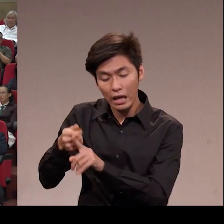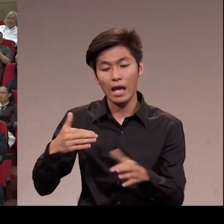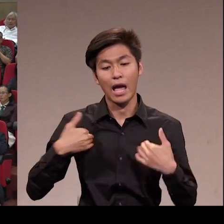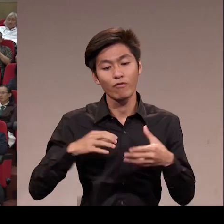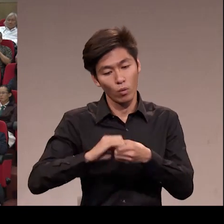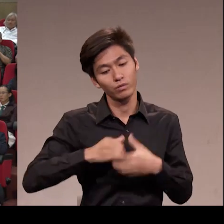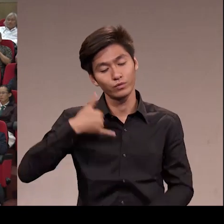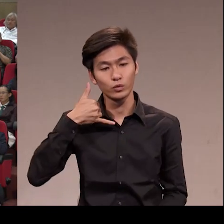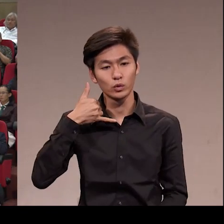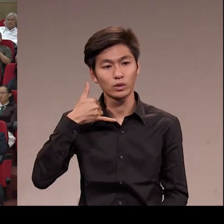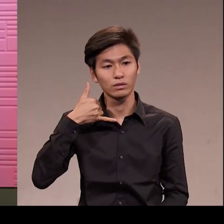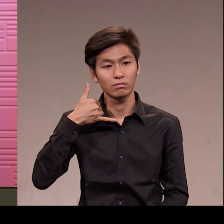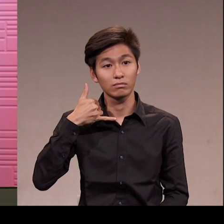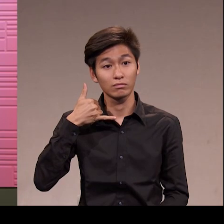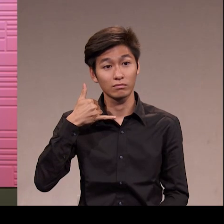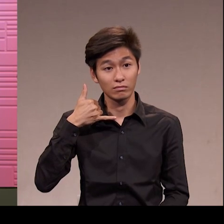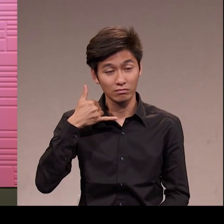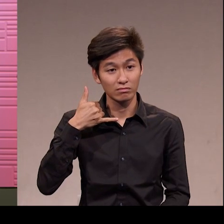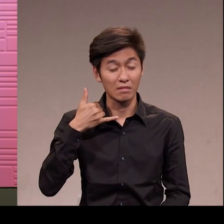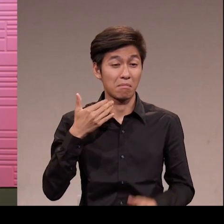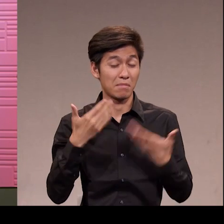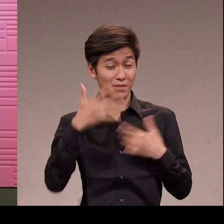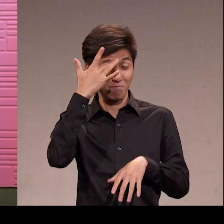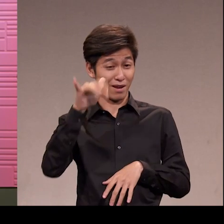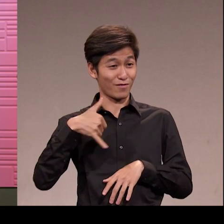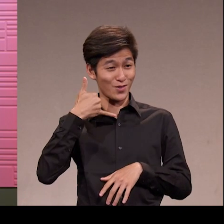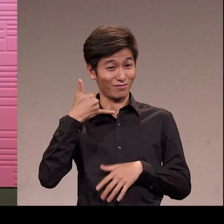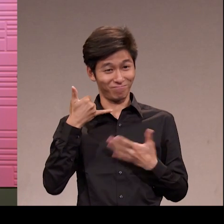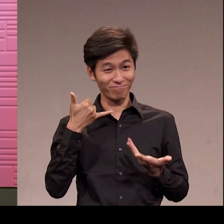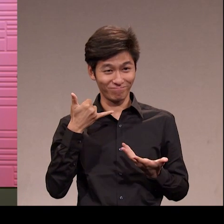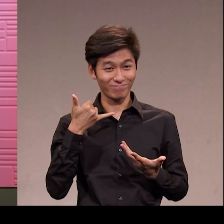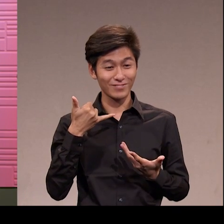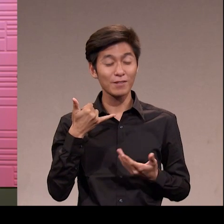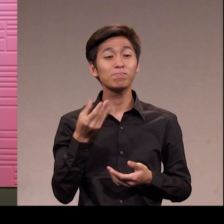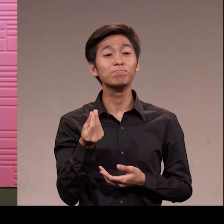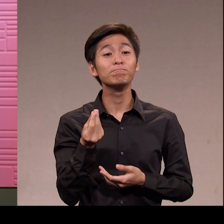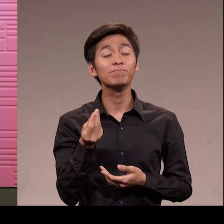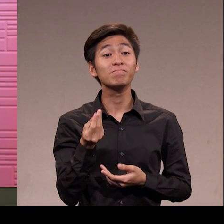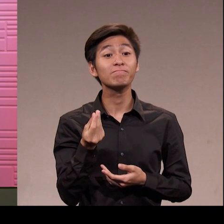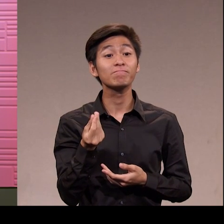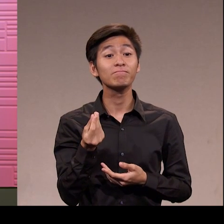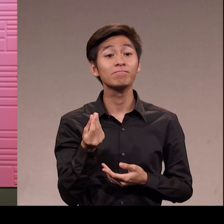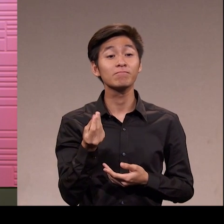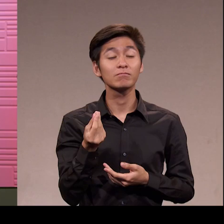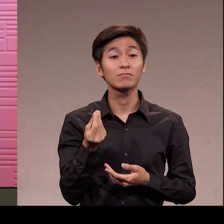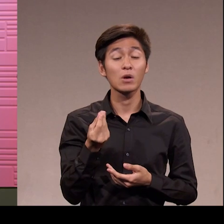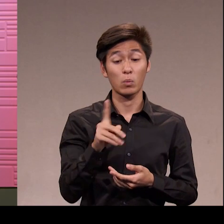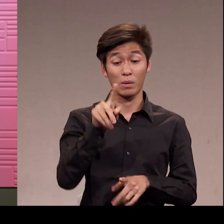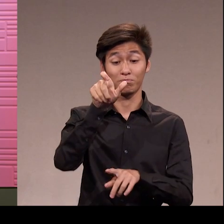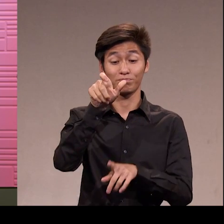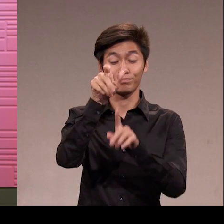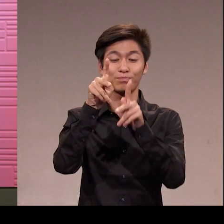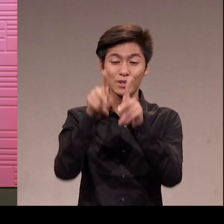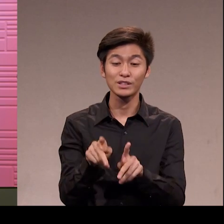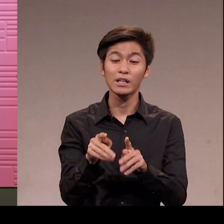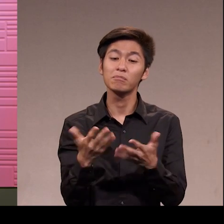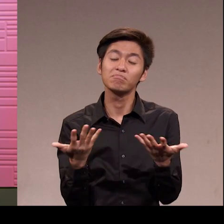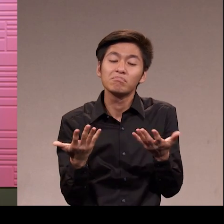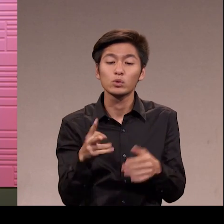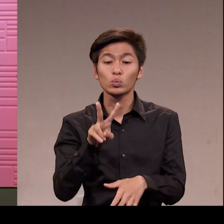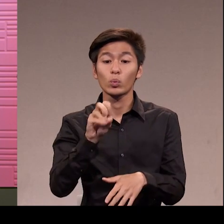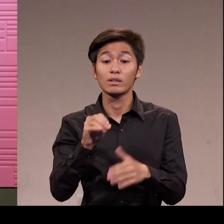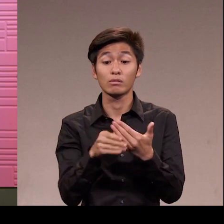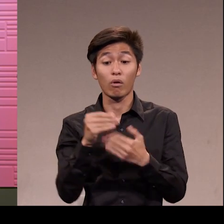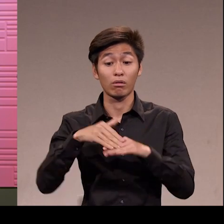and could probably be a smart phone. The bill for each phone comes to about more than $20.